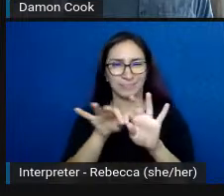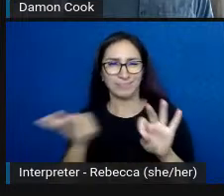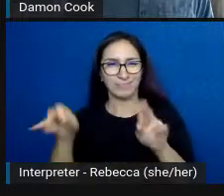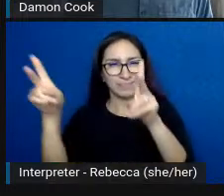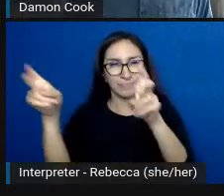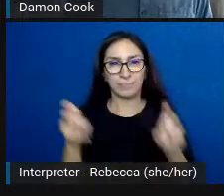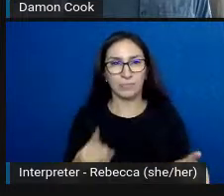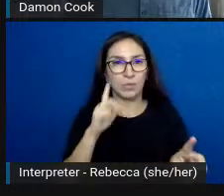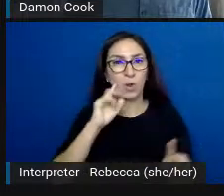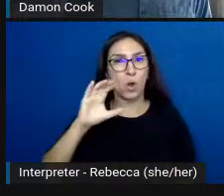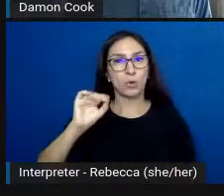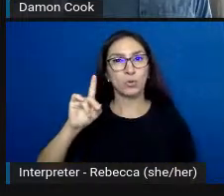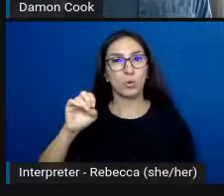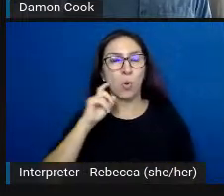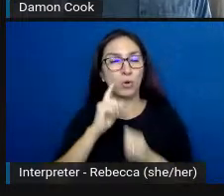ARIA modal true